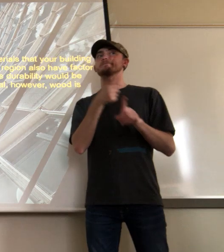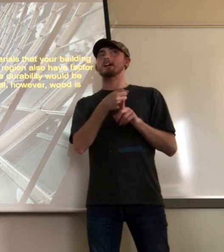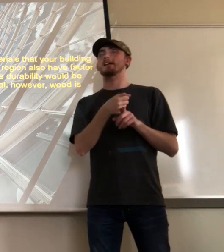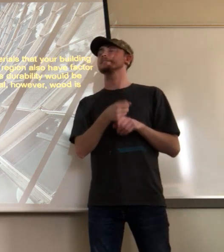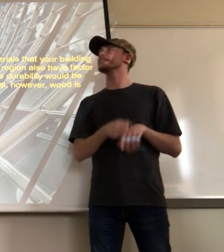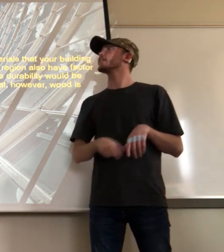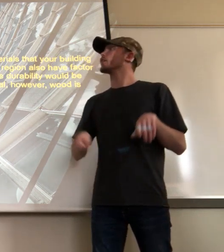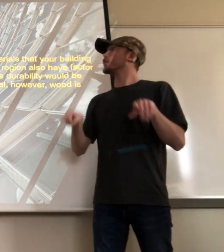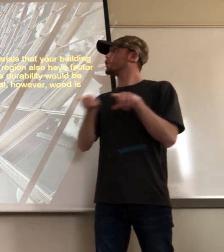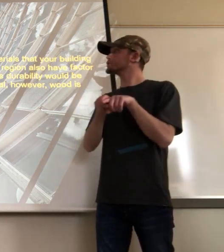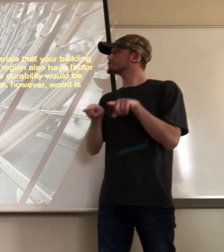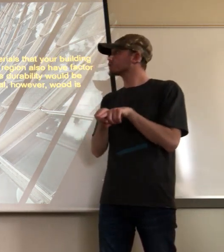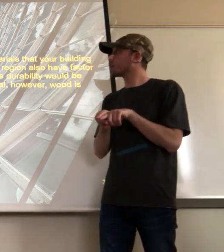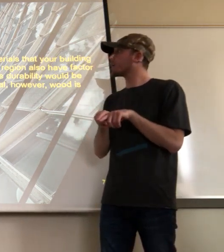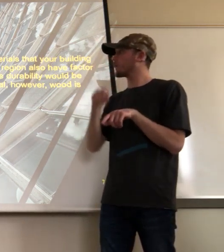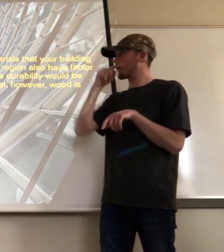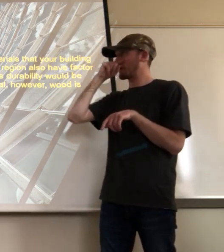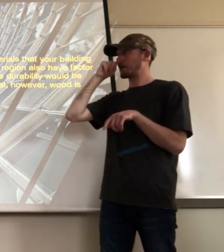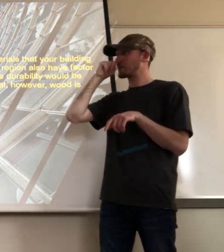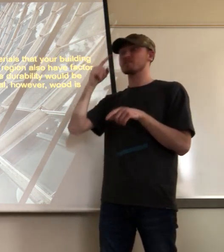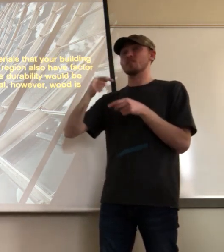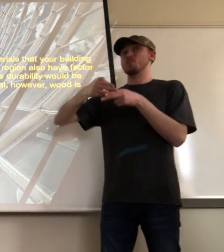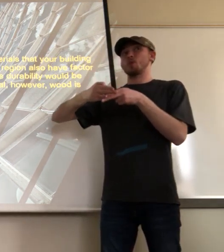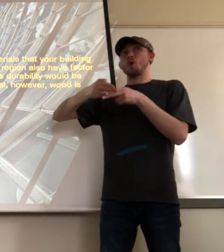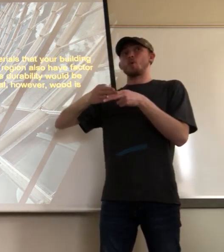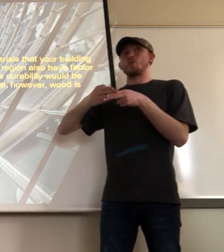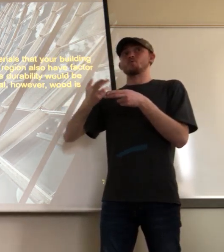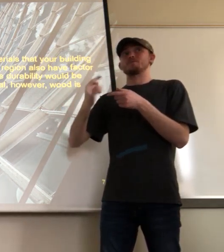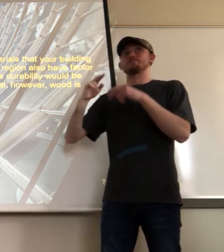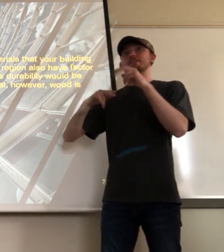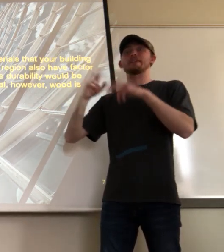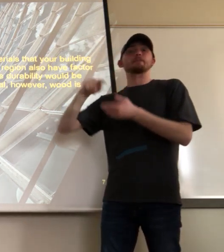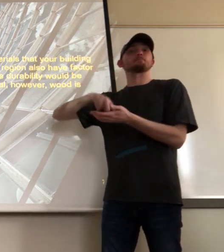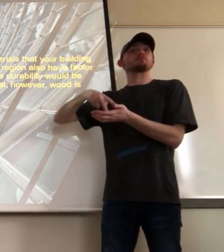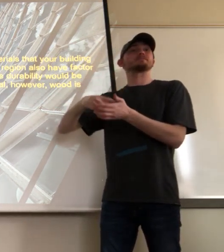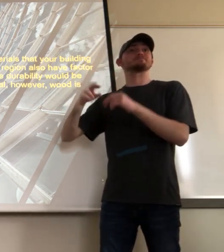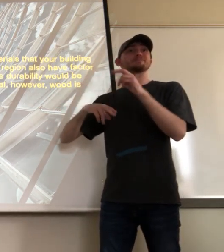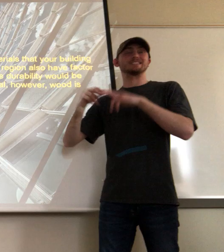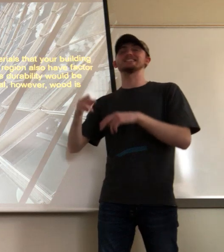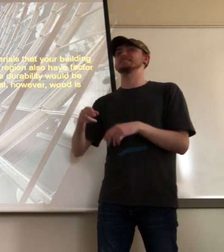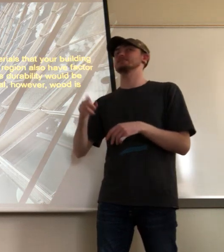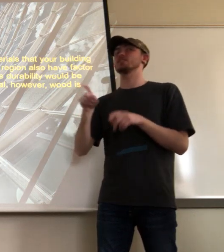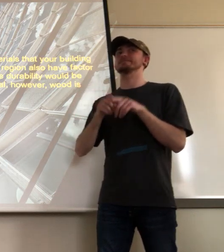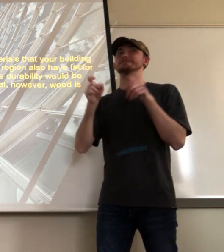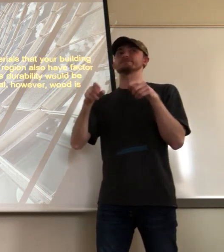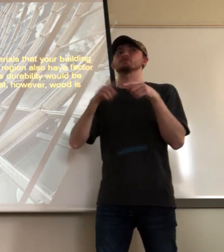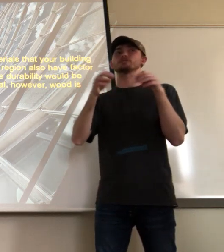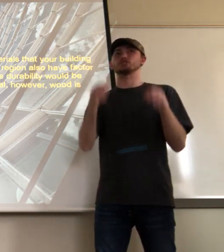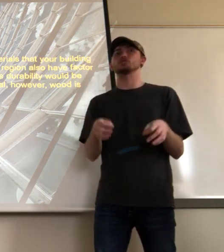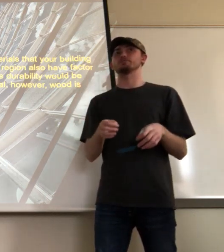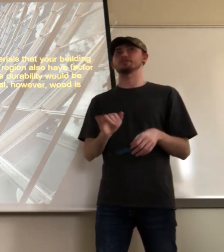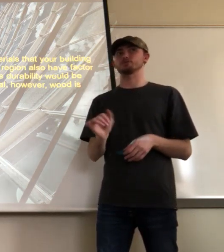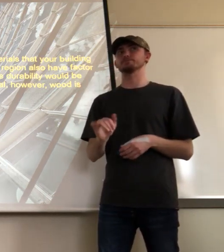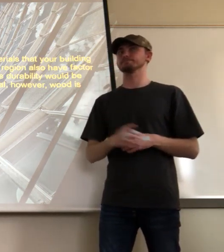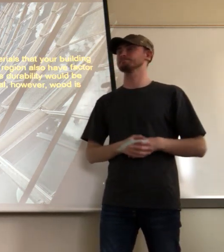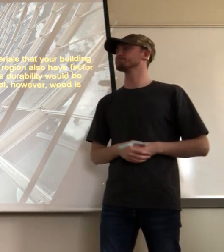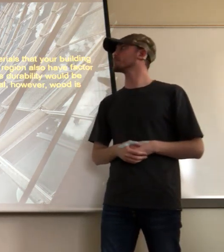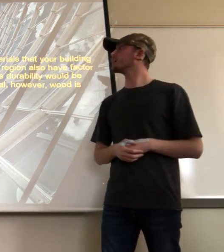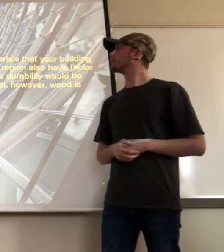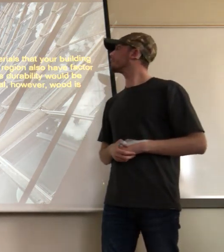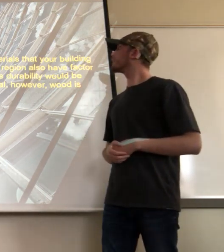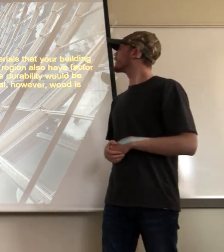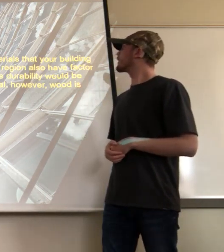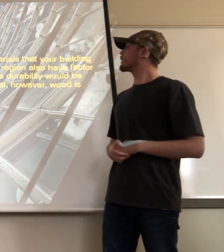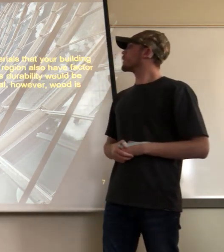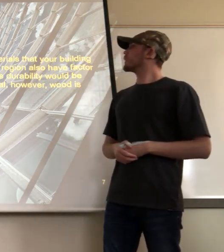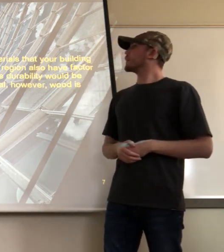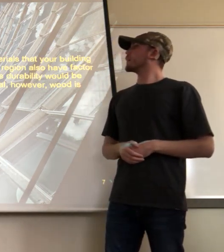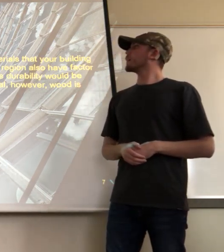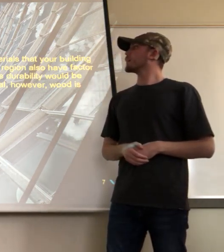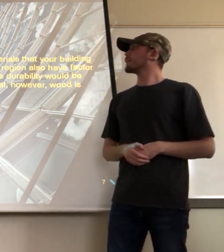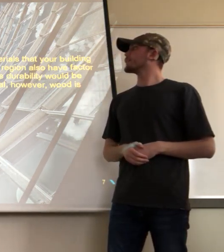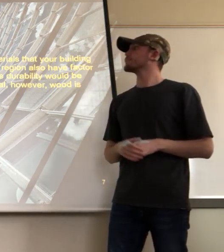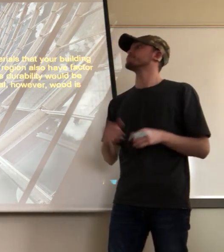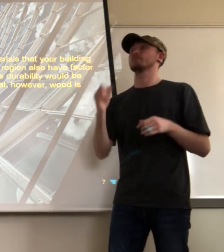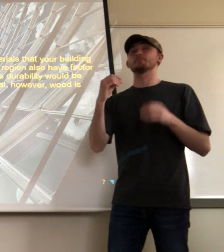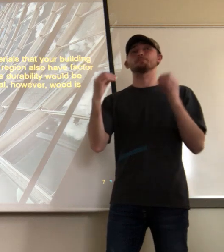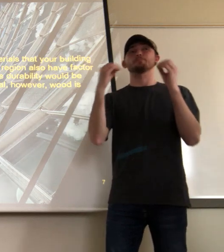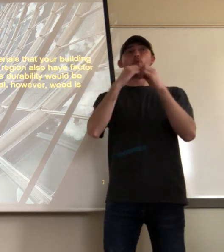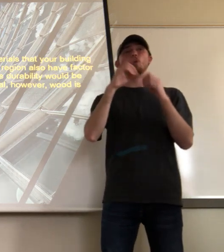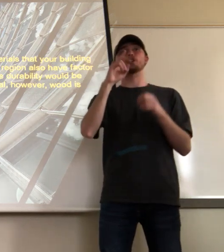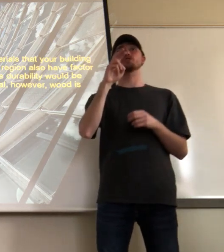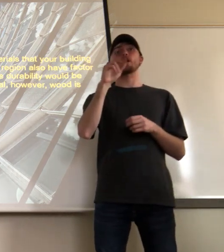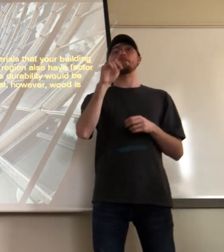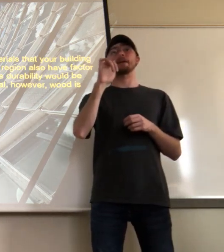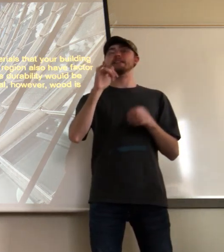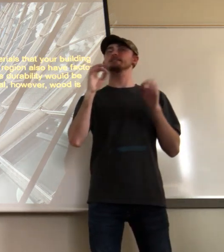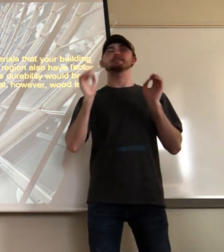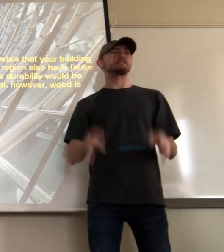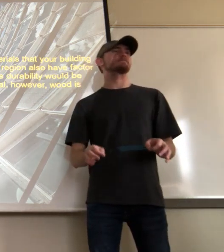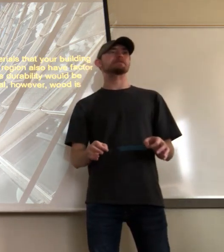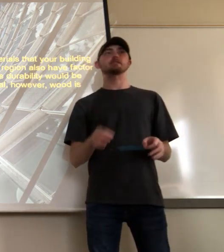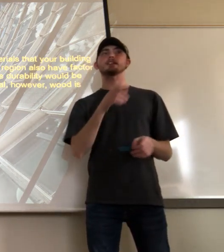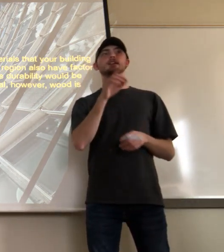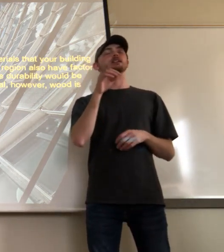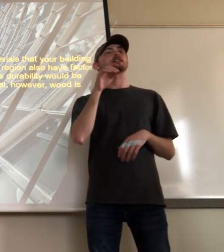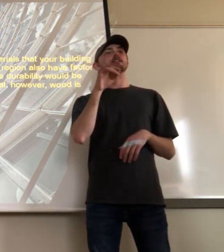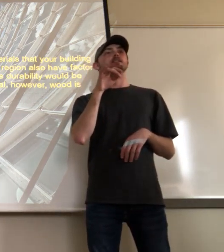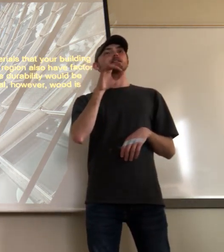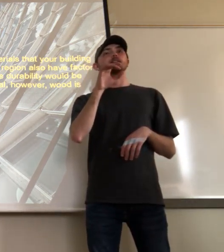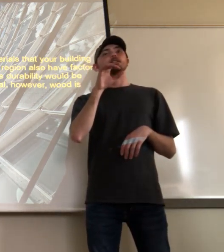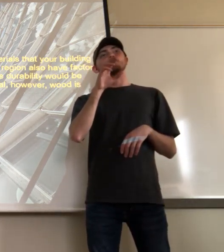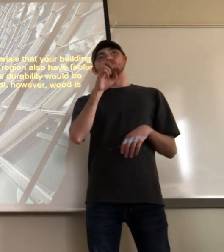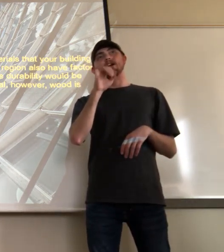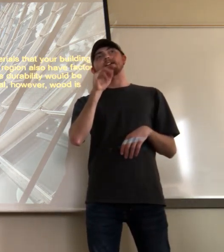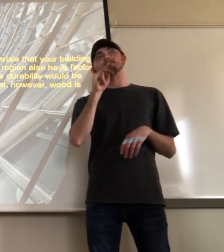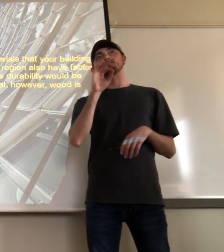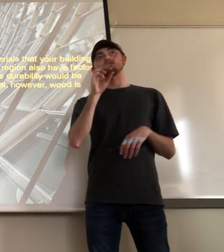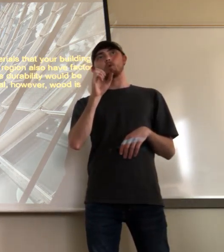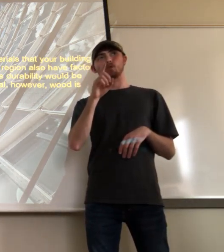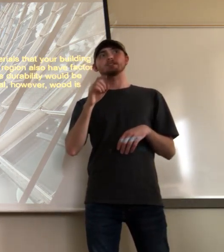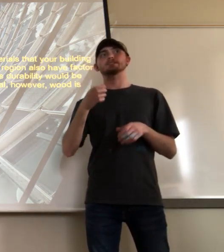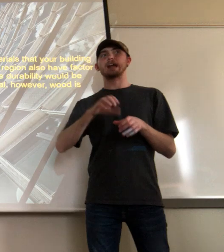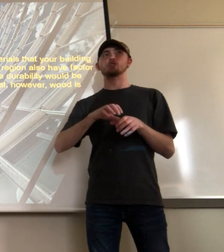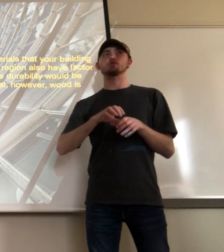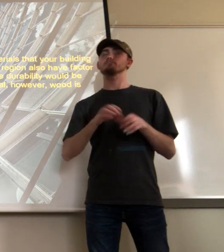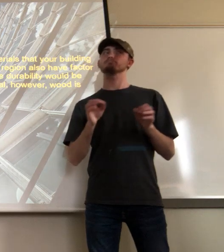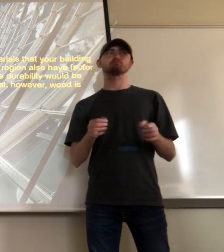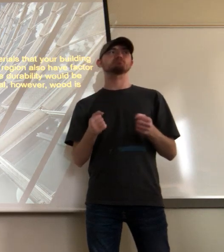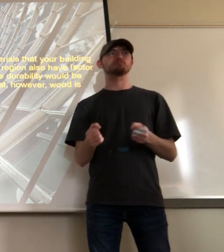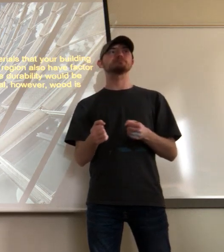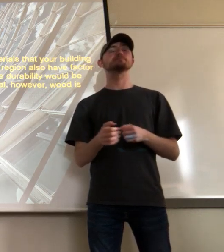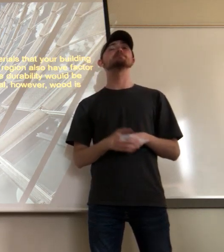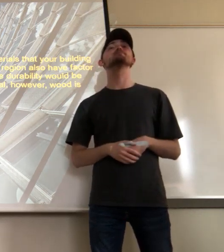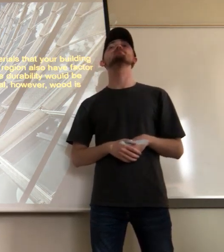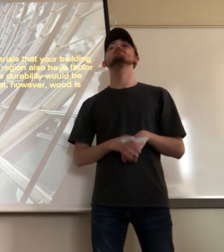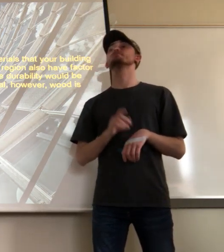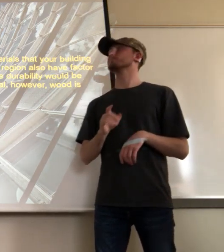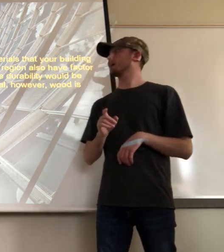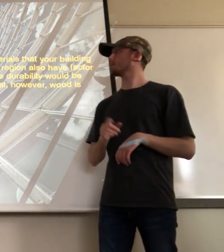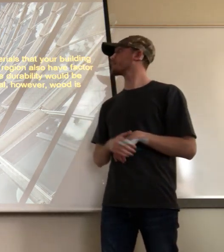Overall, the durability and cost are critical to be considered. In addition, keep in mind, the local weather and the loads of the building for its building purposes, are important to be considered.